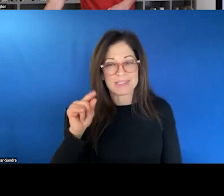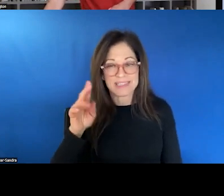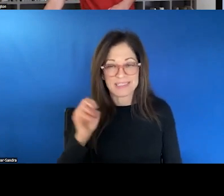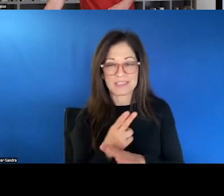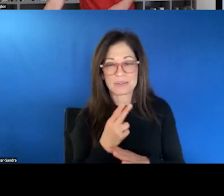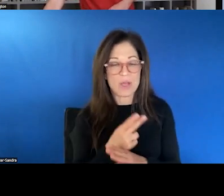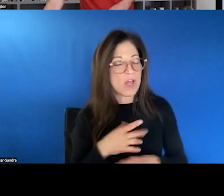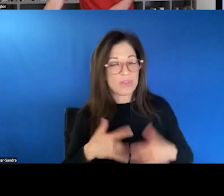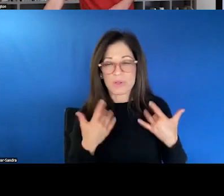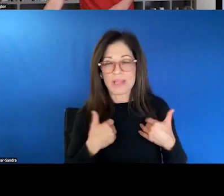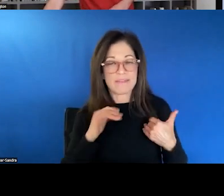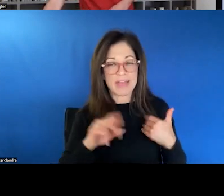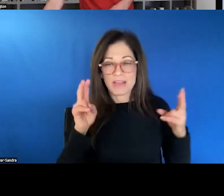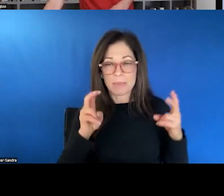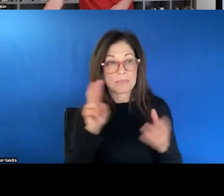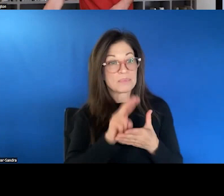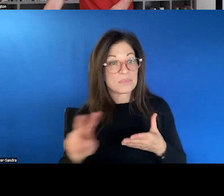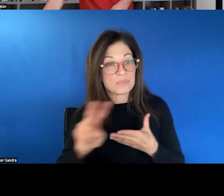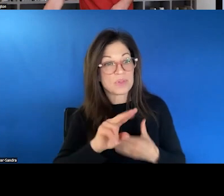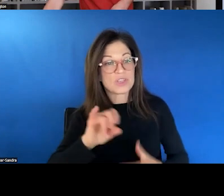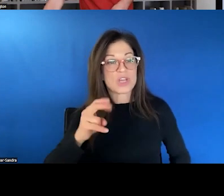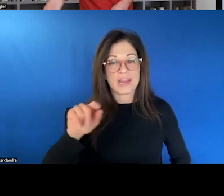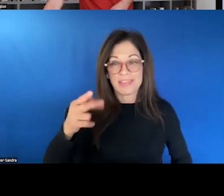IN TWO WEEKS IS KEVIN WITH CRISIS CARE FROM FRANKLIN COUNTY.